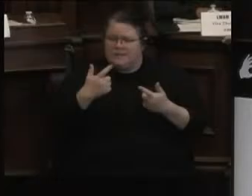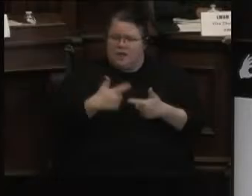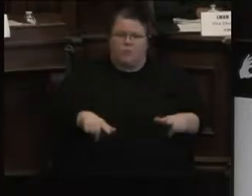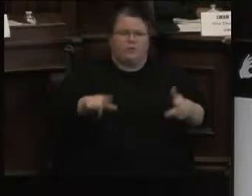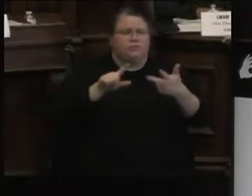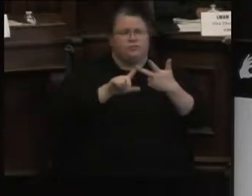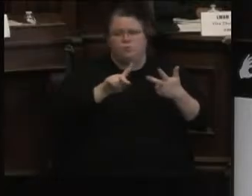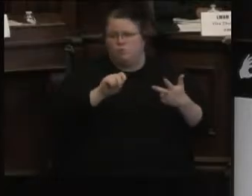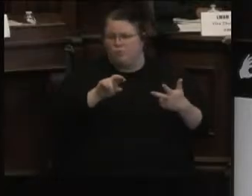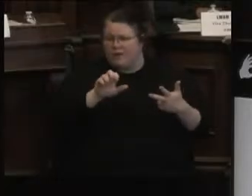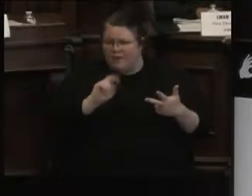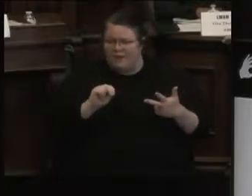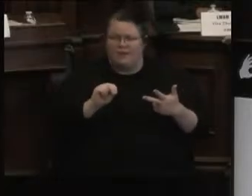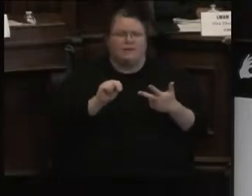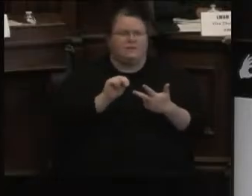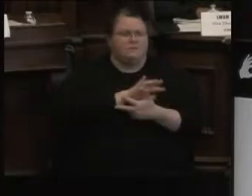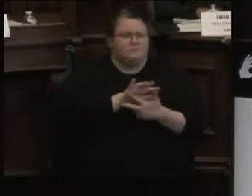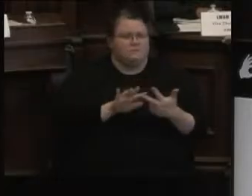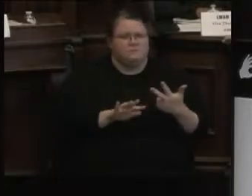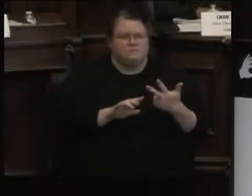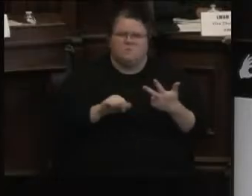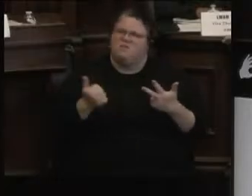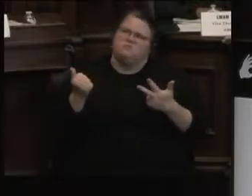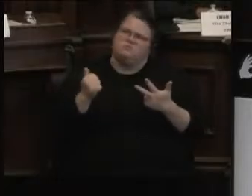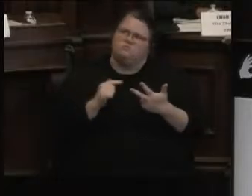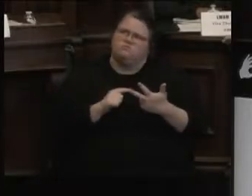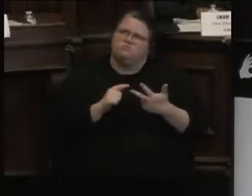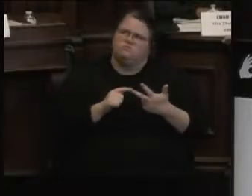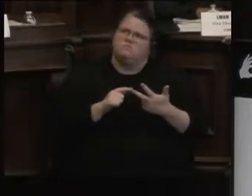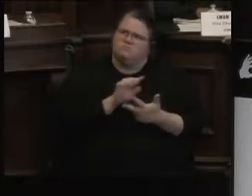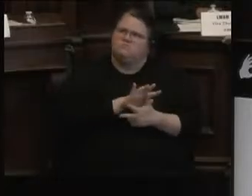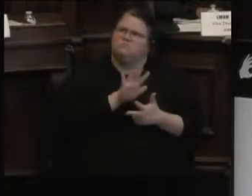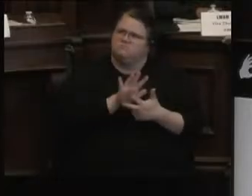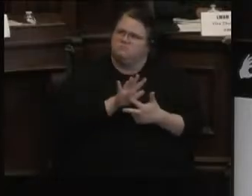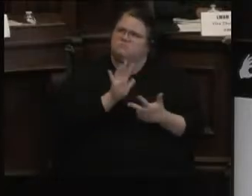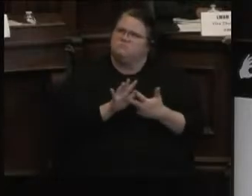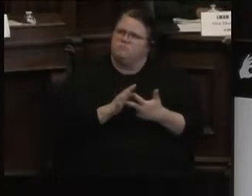Spanish speakers in our office.